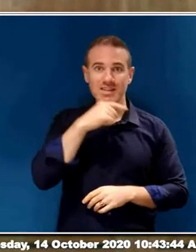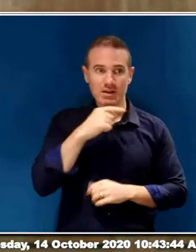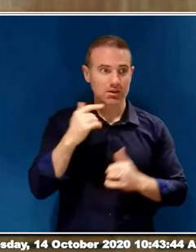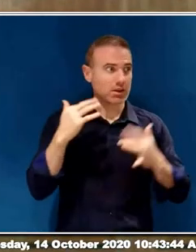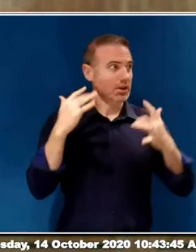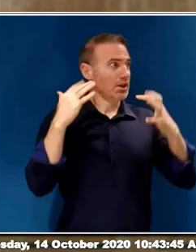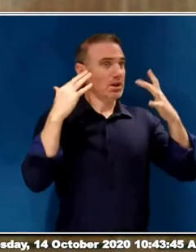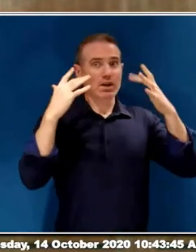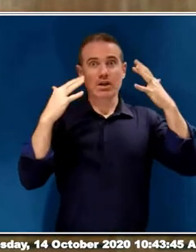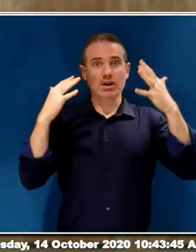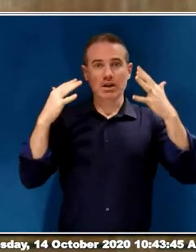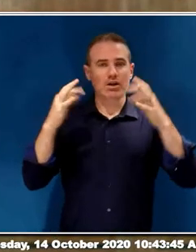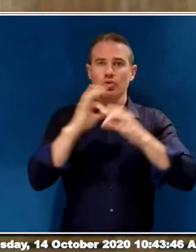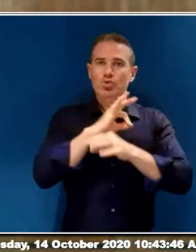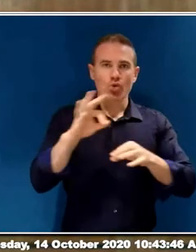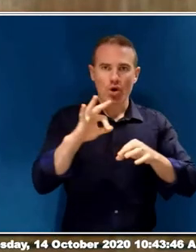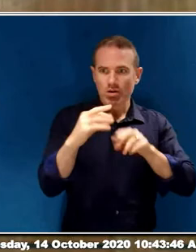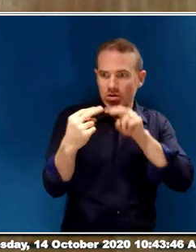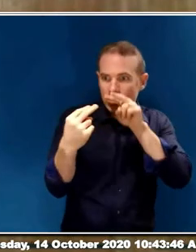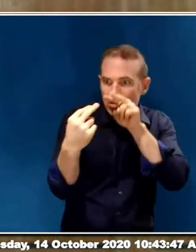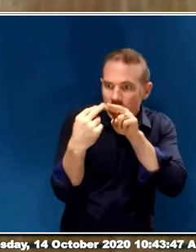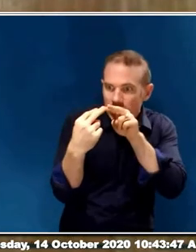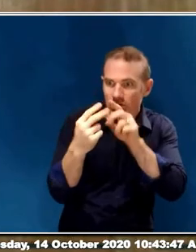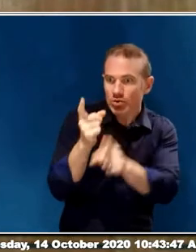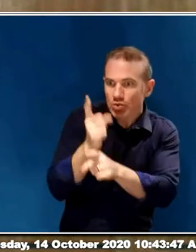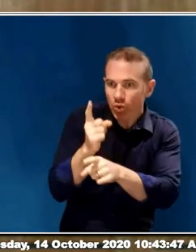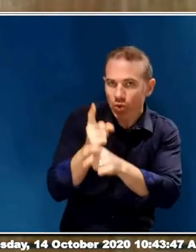do not have a conversation with him whilst he is heightened.